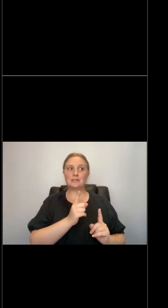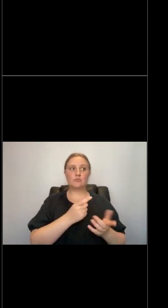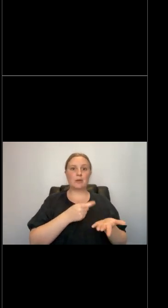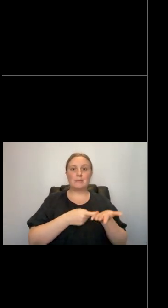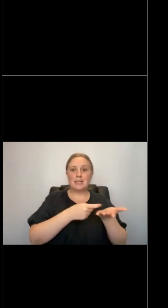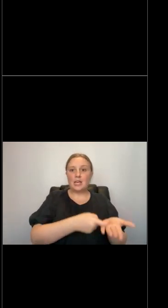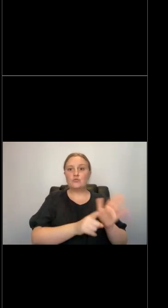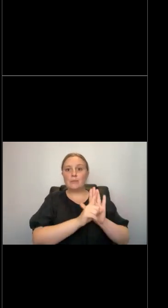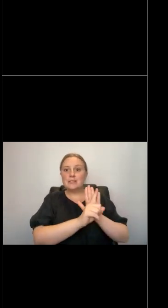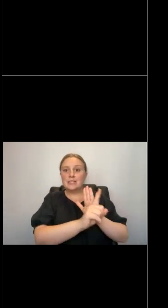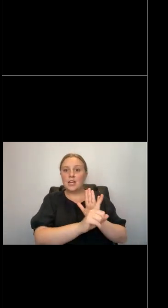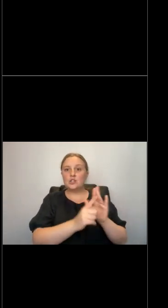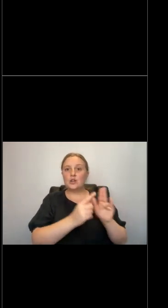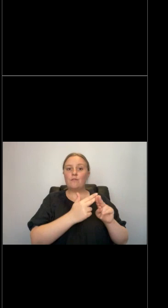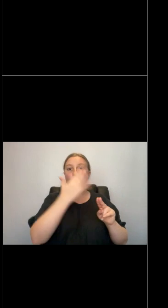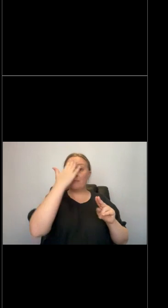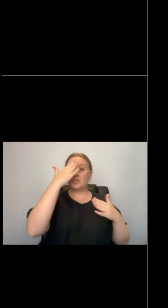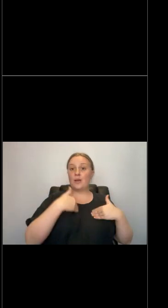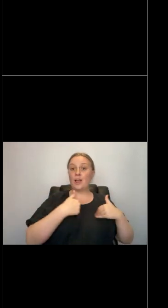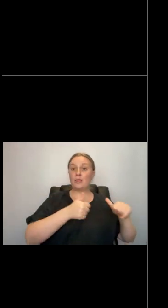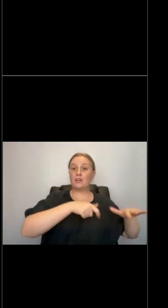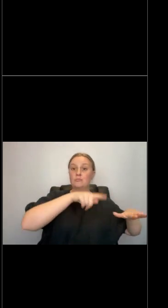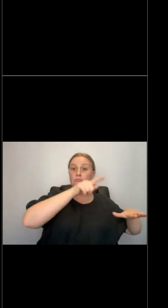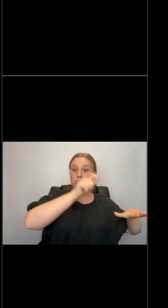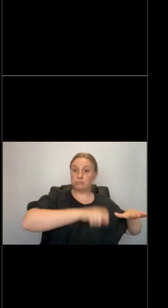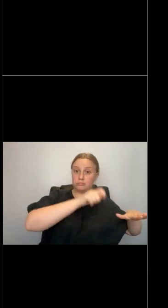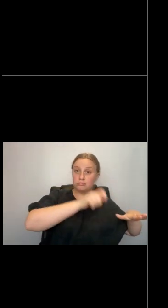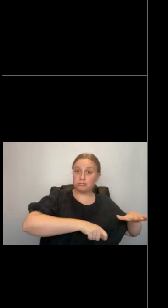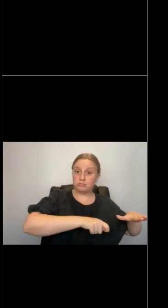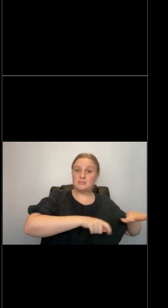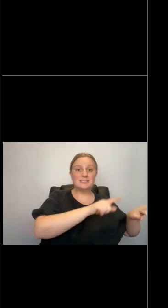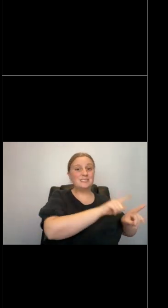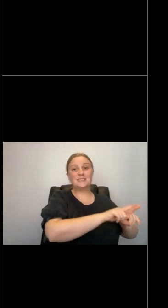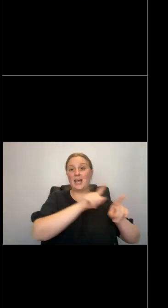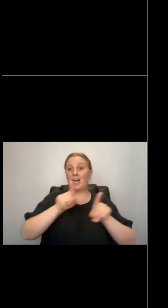If legal Aid isn't able to assist, there are other avenues or other referrals